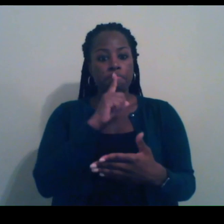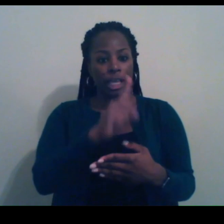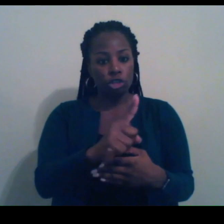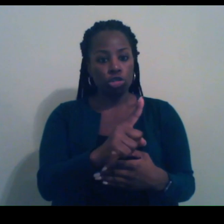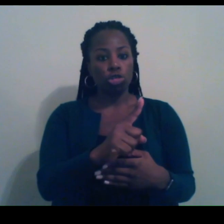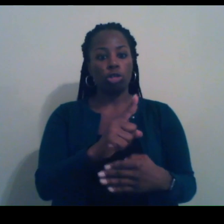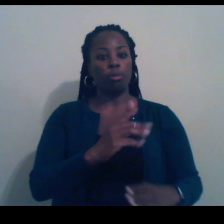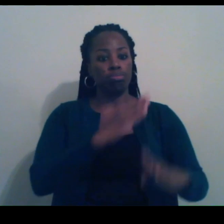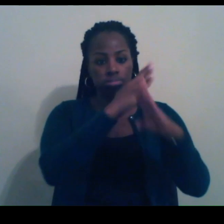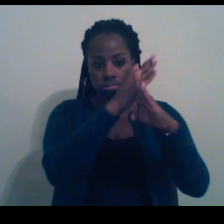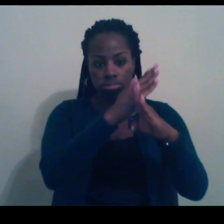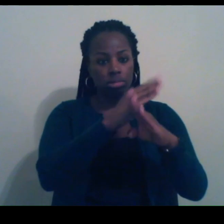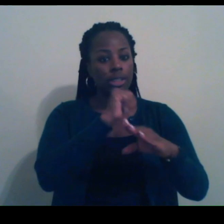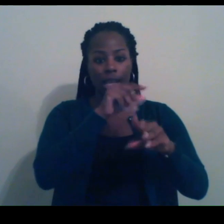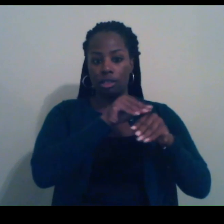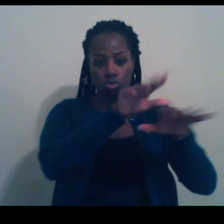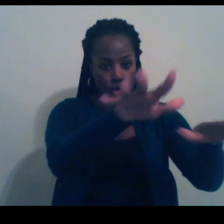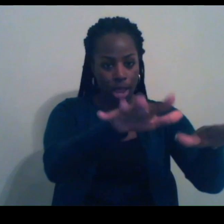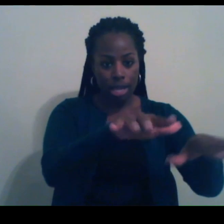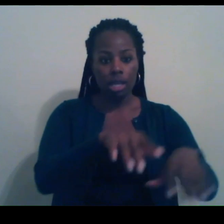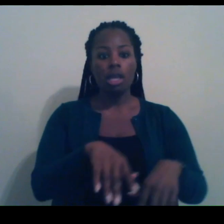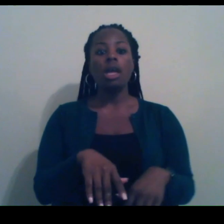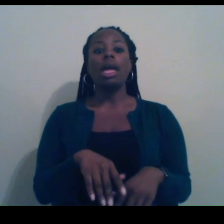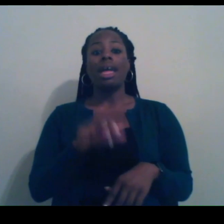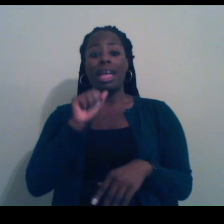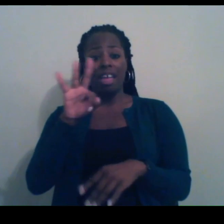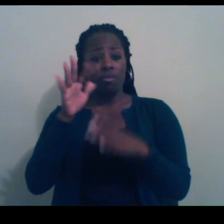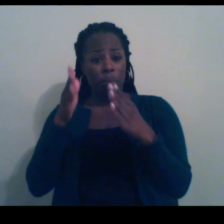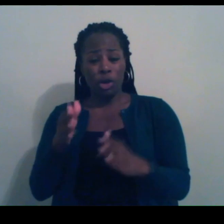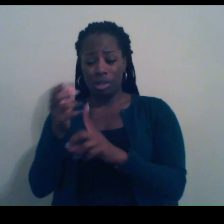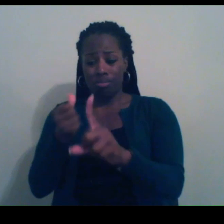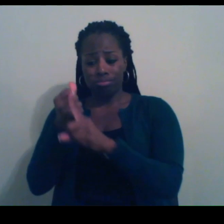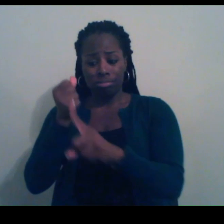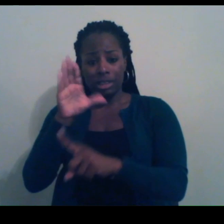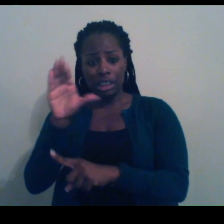aggressively going on I mean we hope you could never predict 100% of anything but